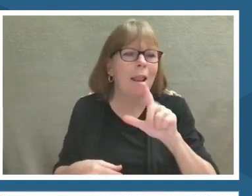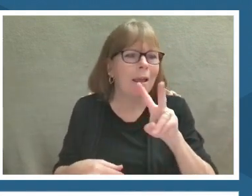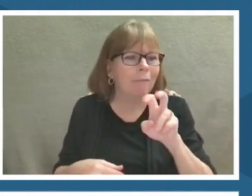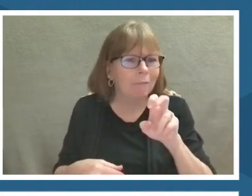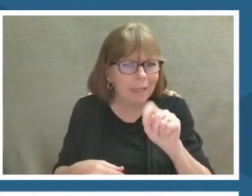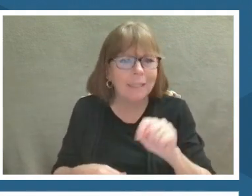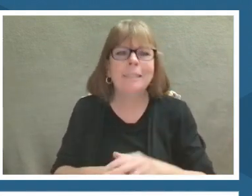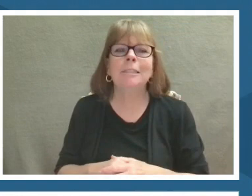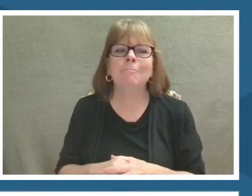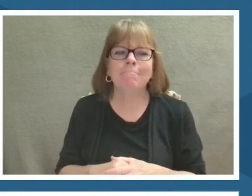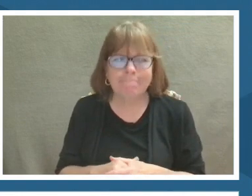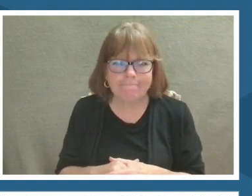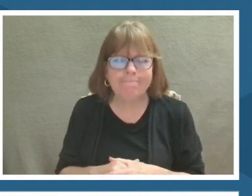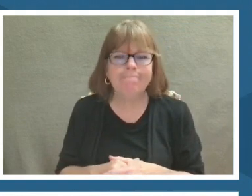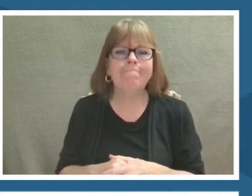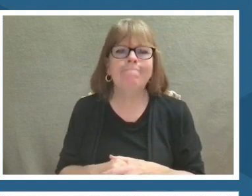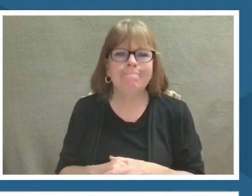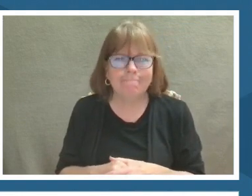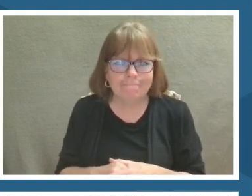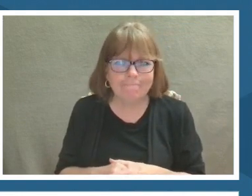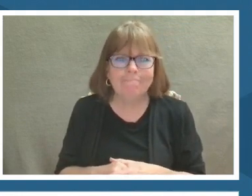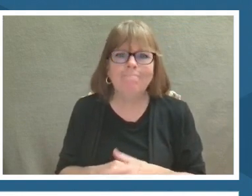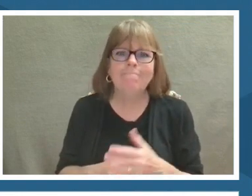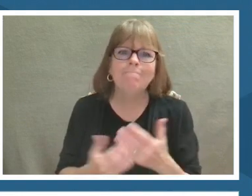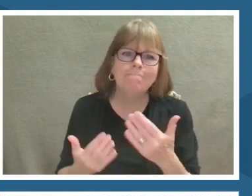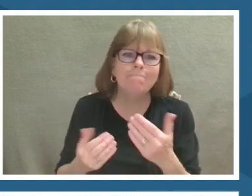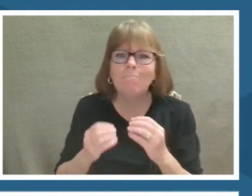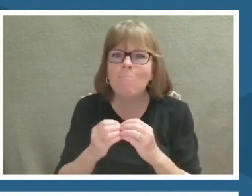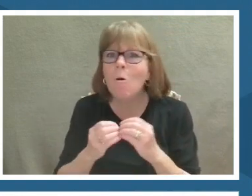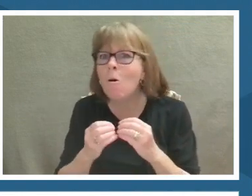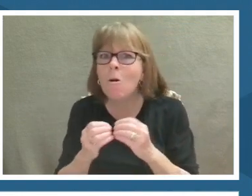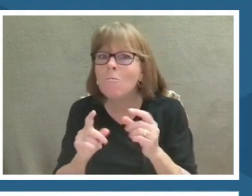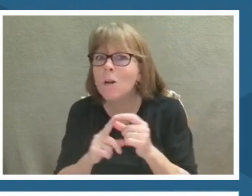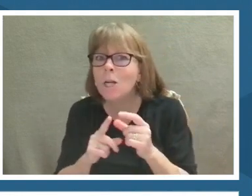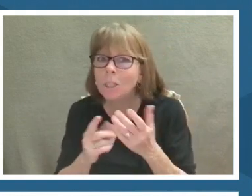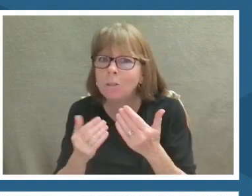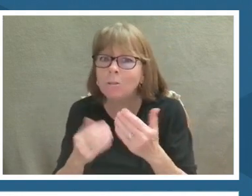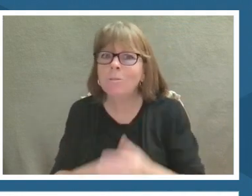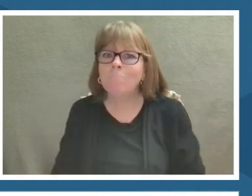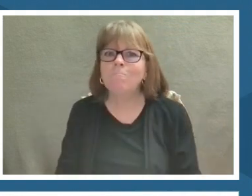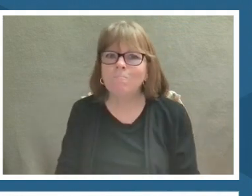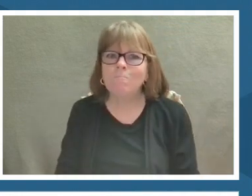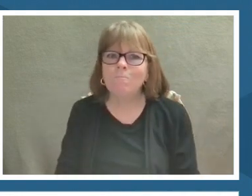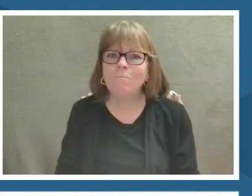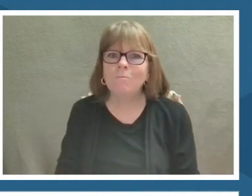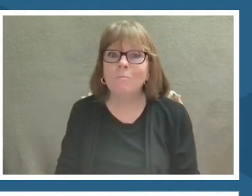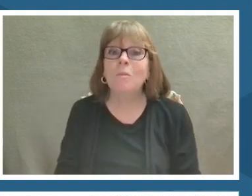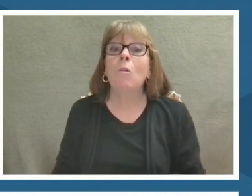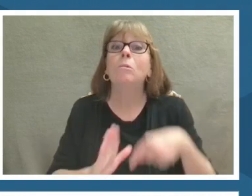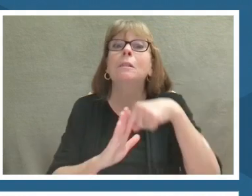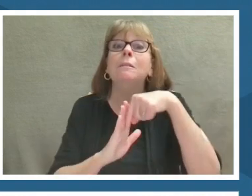awesome keep them coming in depth